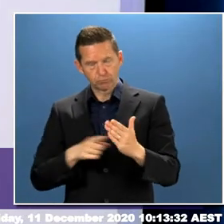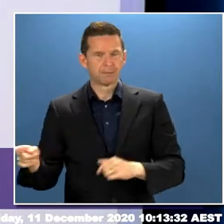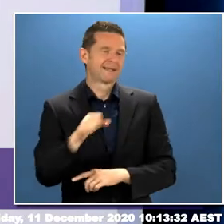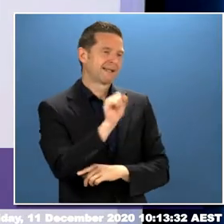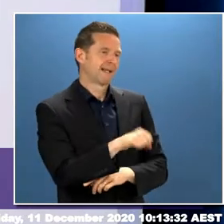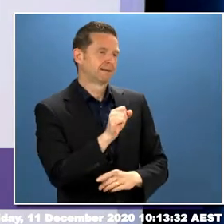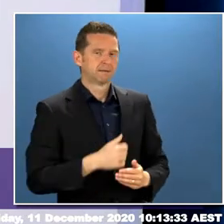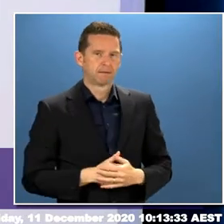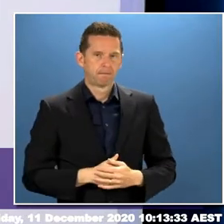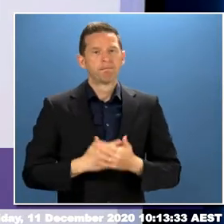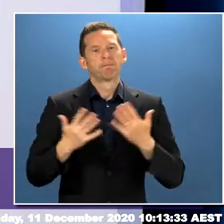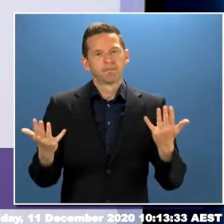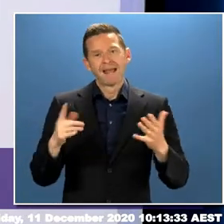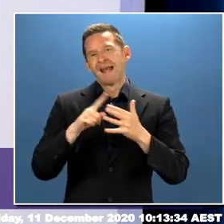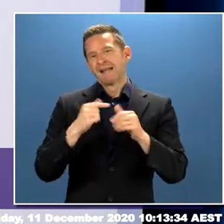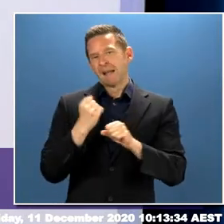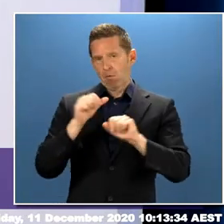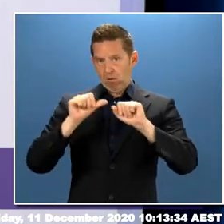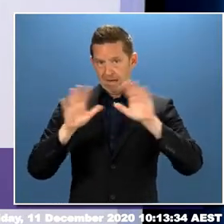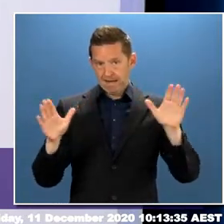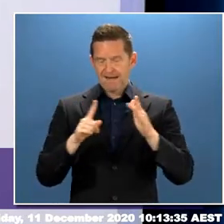So the example of indirect discrimination is really looking at when